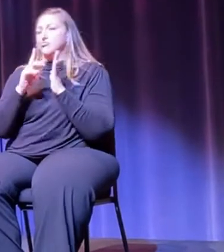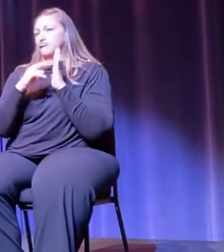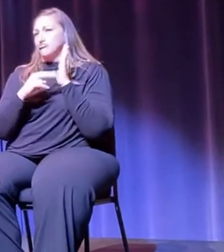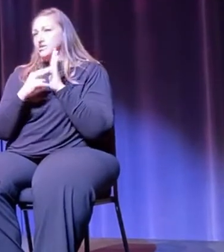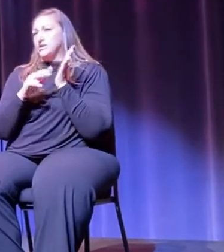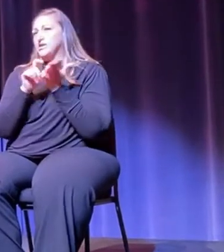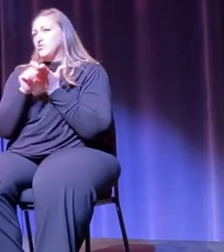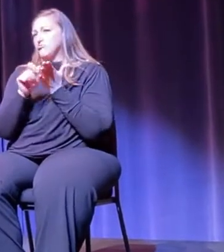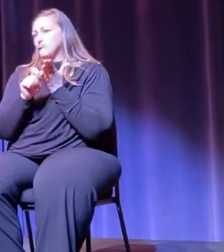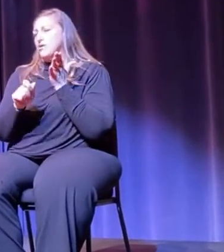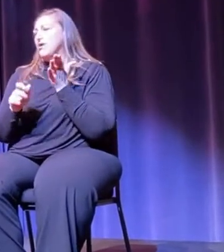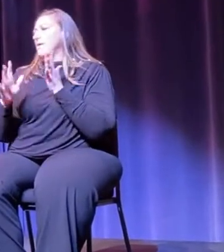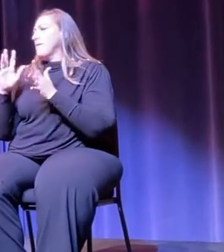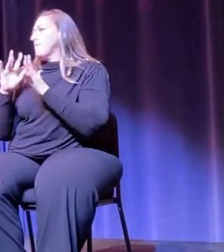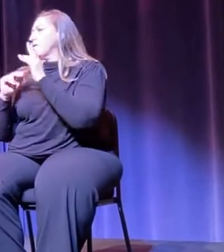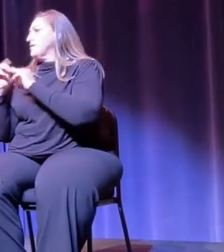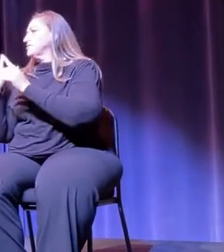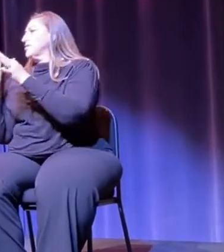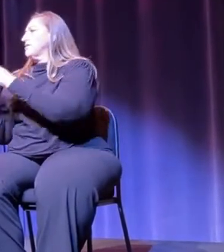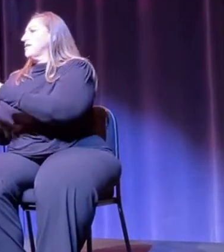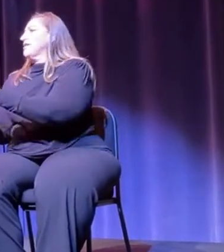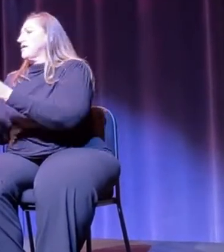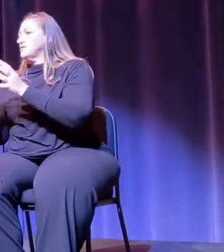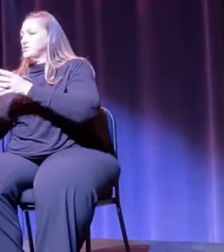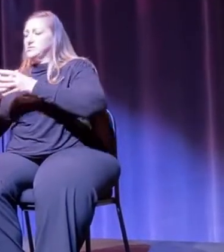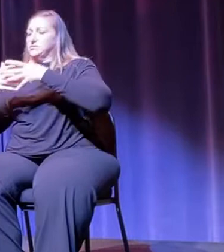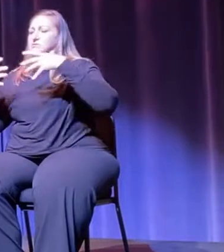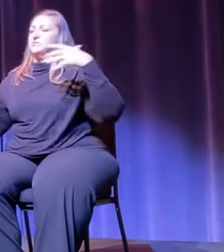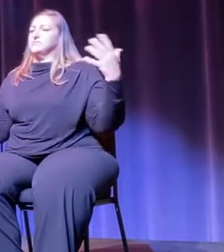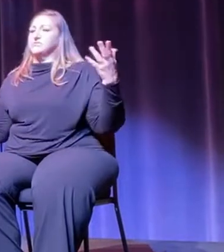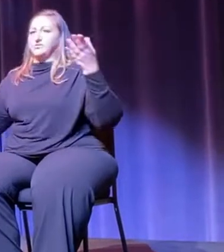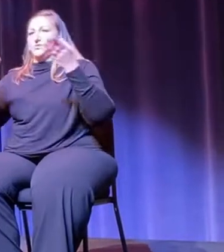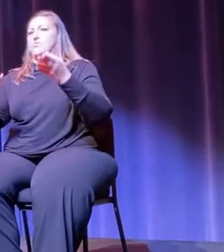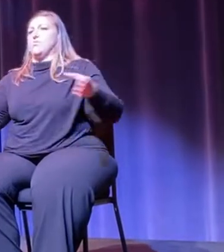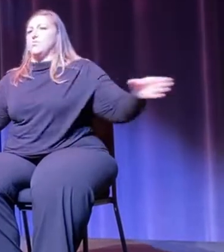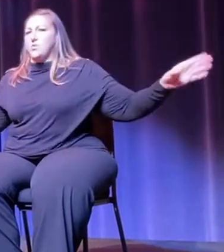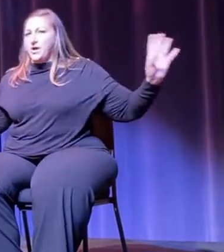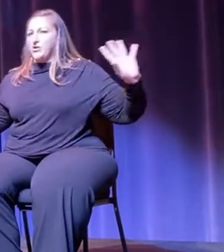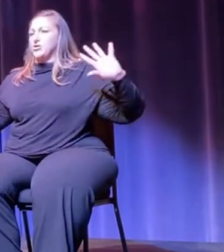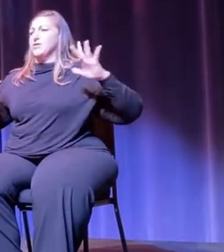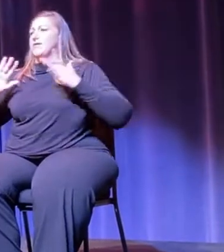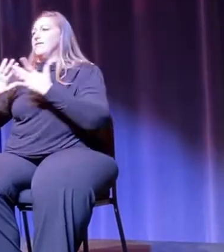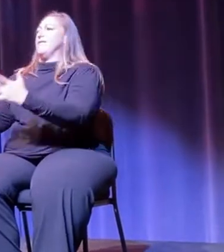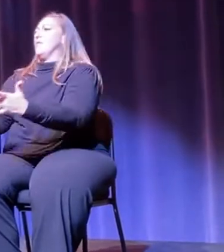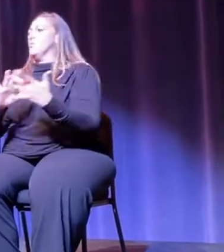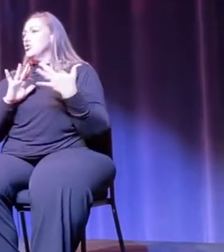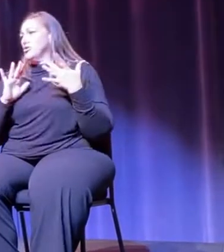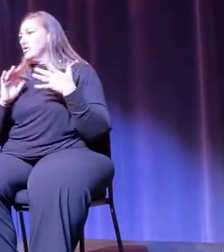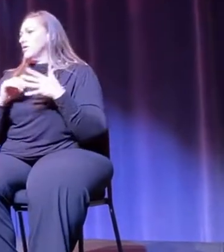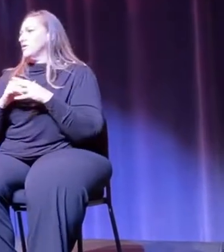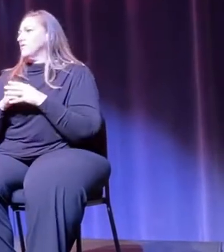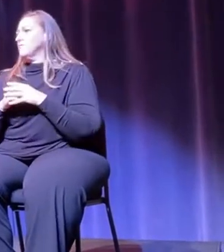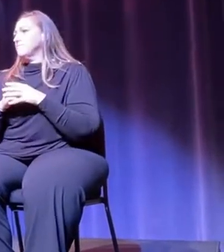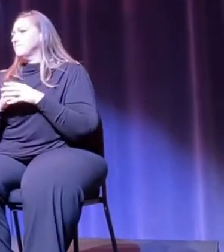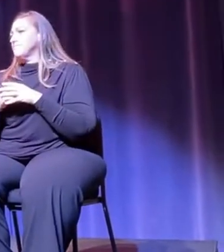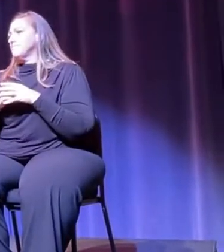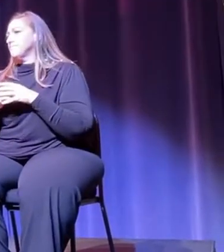and building those connections up into like, a wider network is how you .